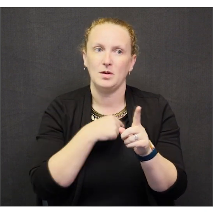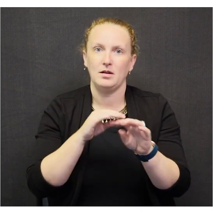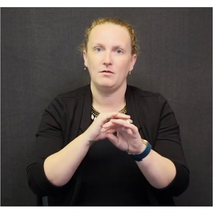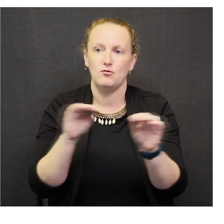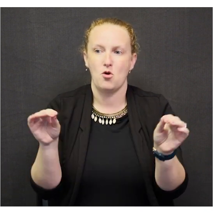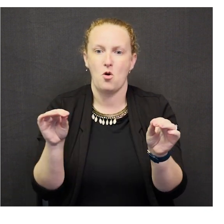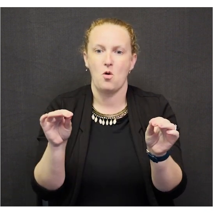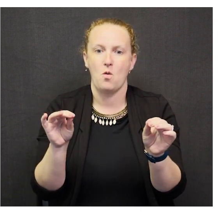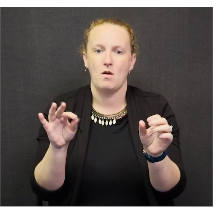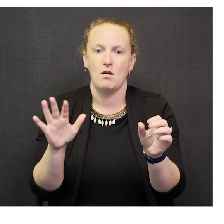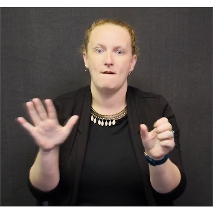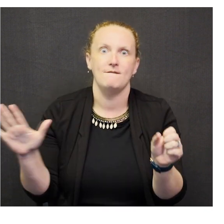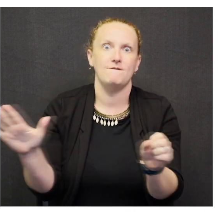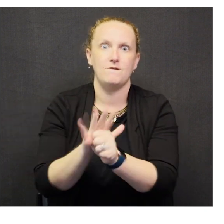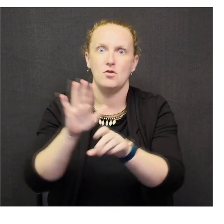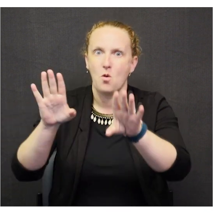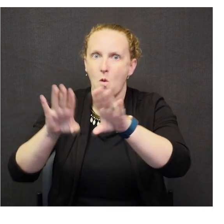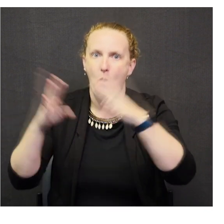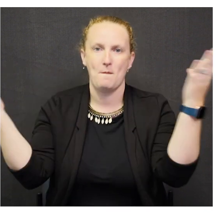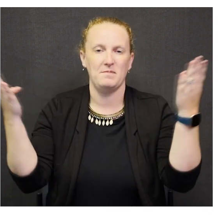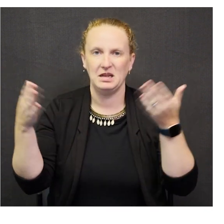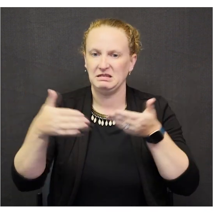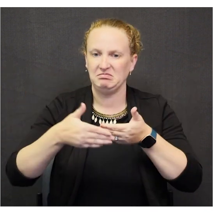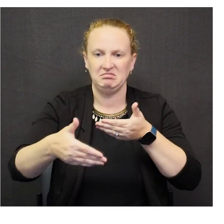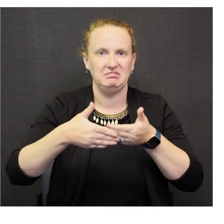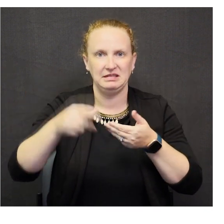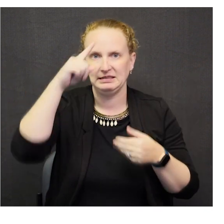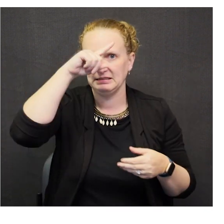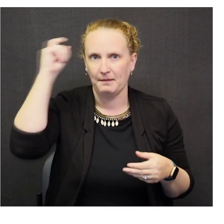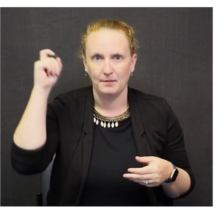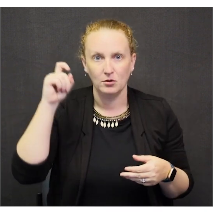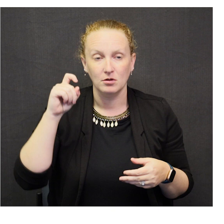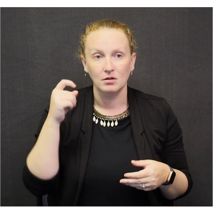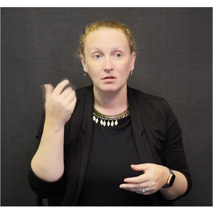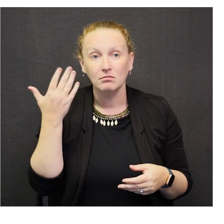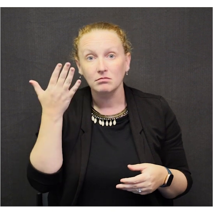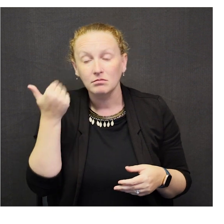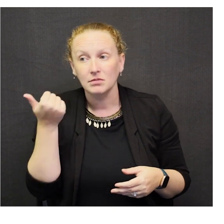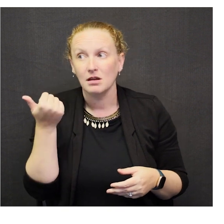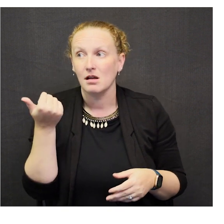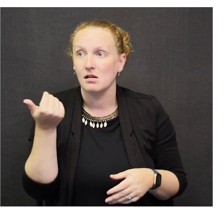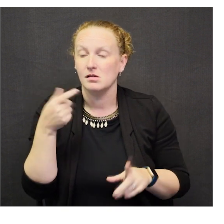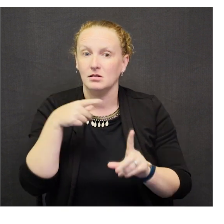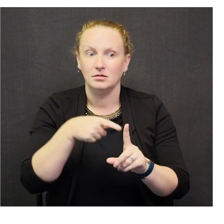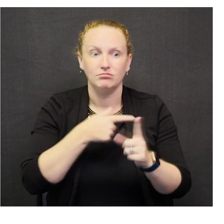of physical distancing, because of PPE, because of practical considerations around that. So